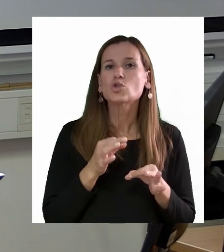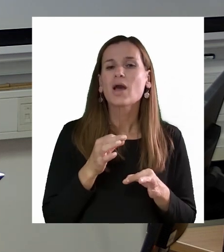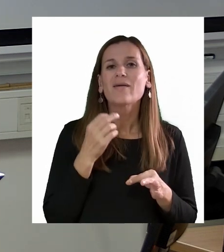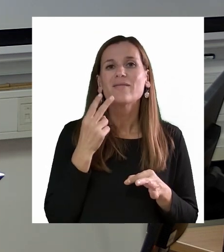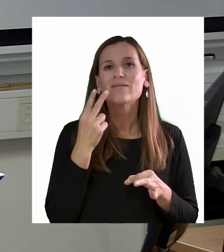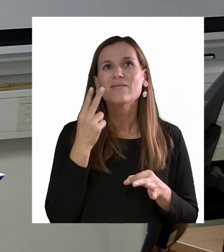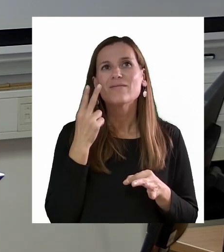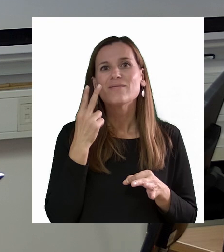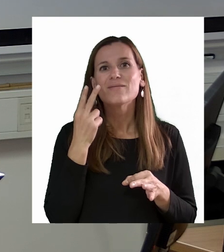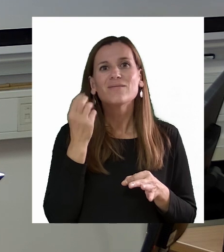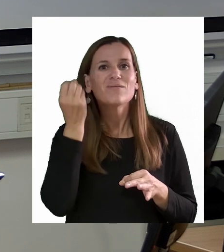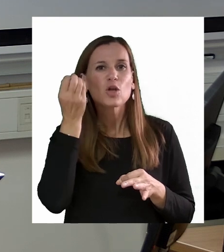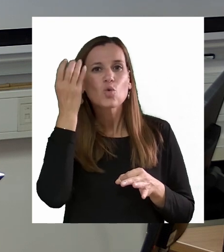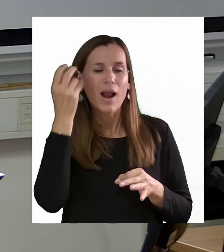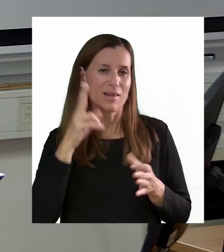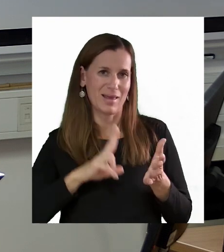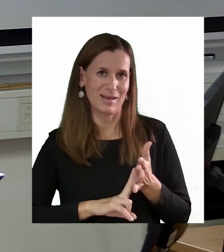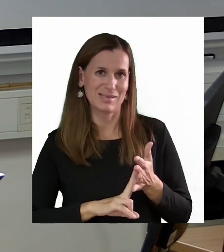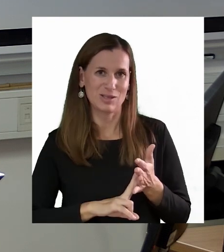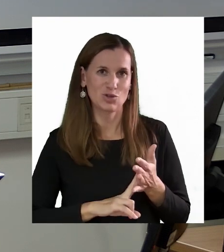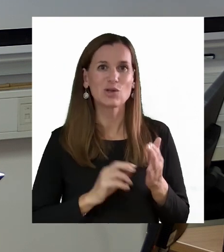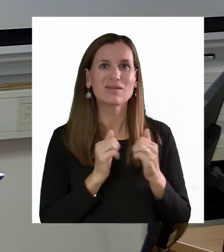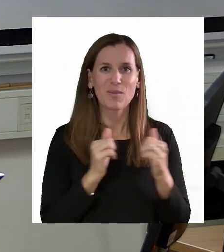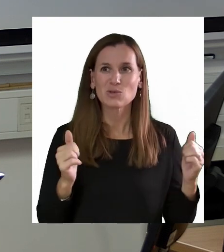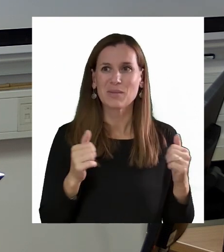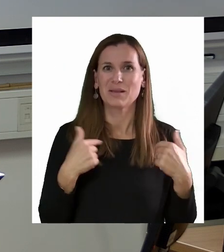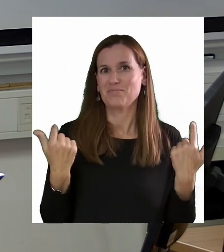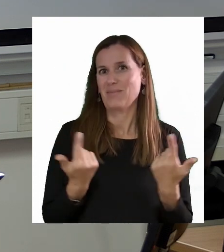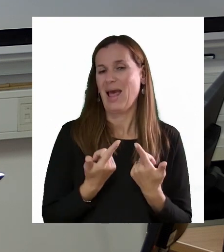environment and in spatial atmosphere with